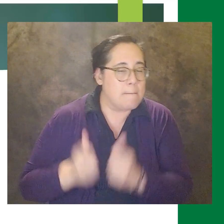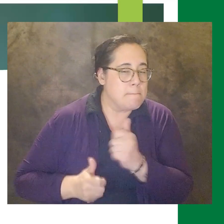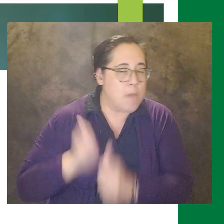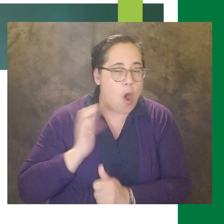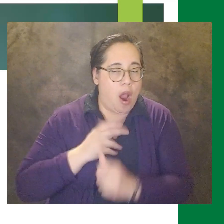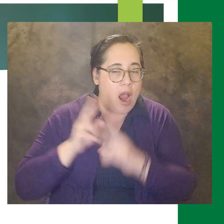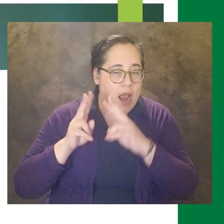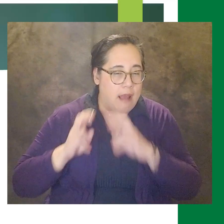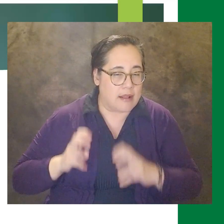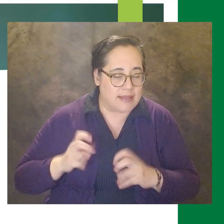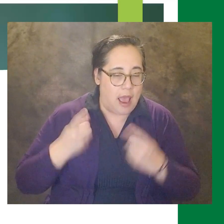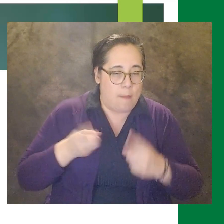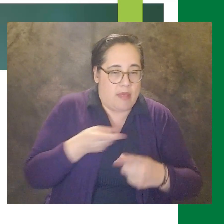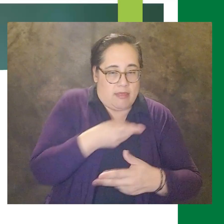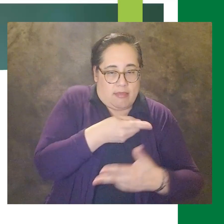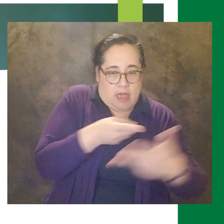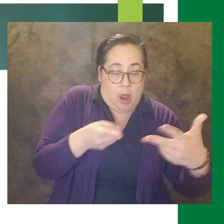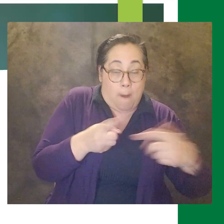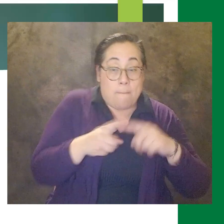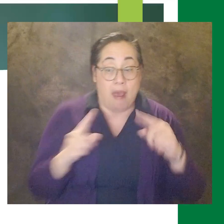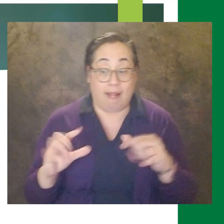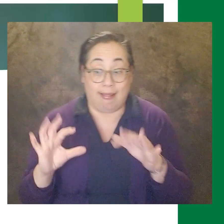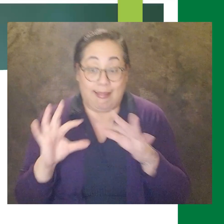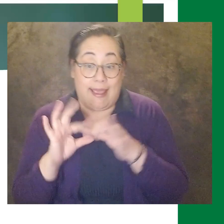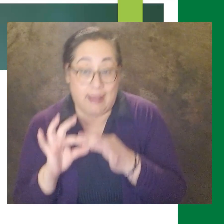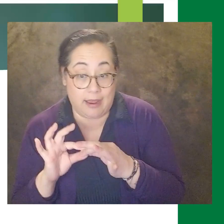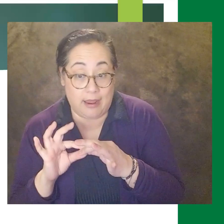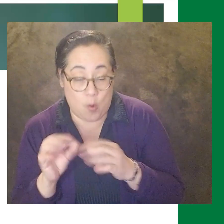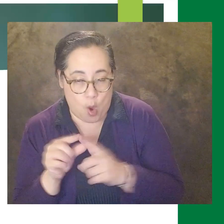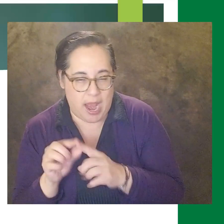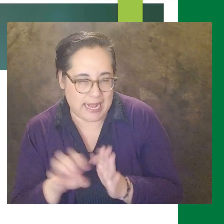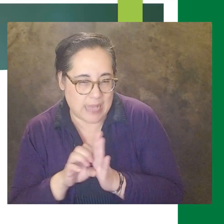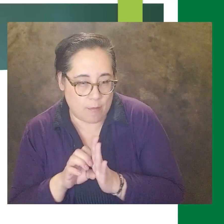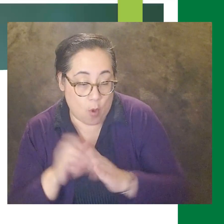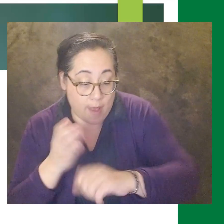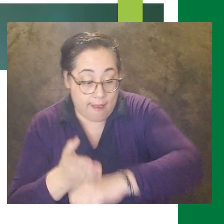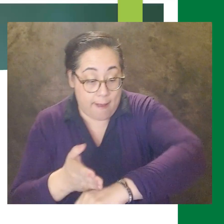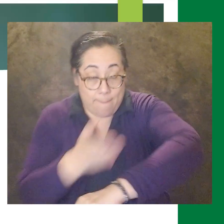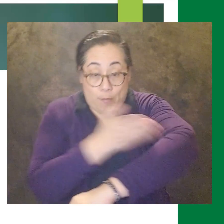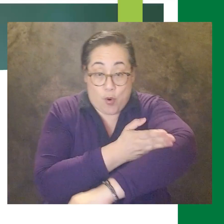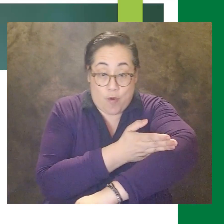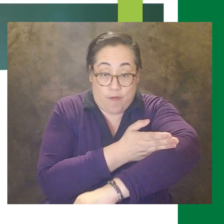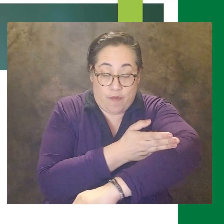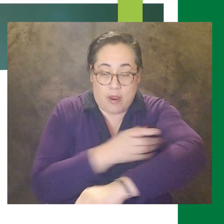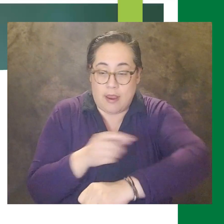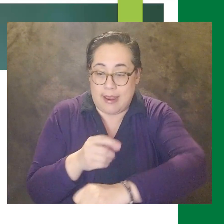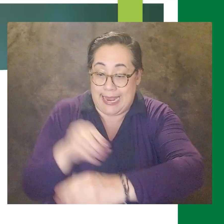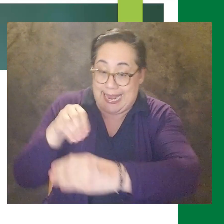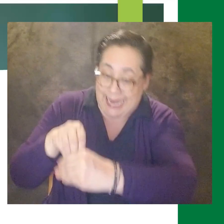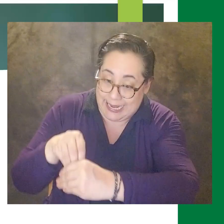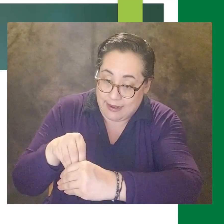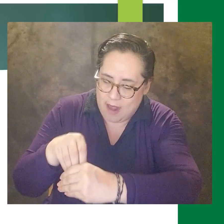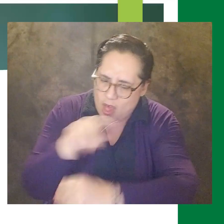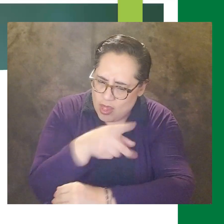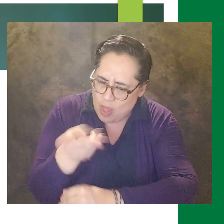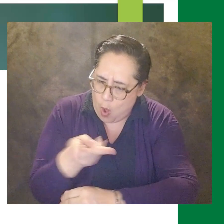But it's the link words, for example, improve and in that help us understand what's happening ...